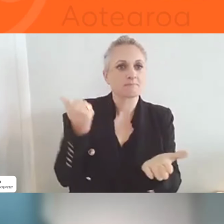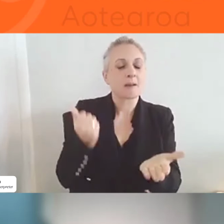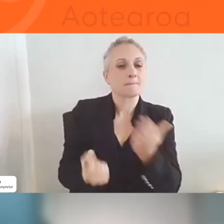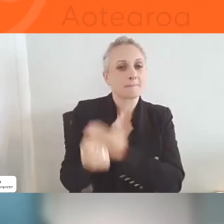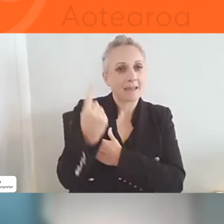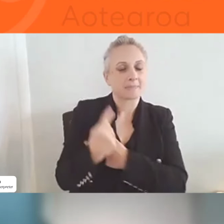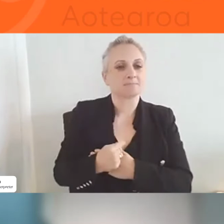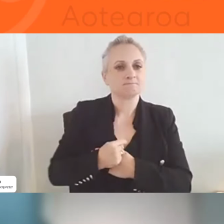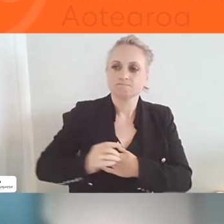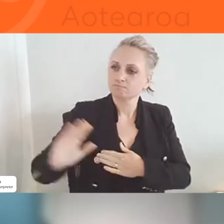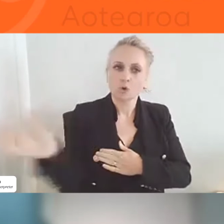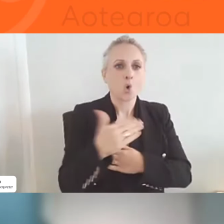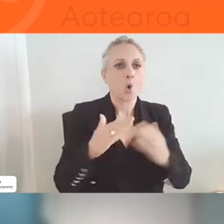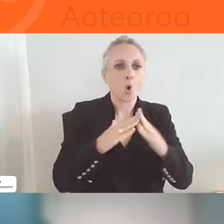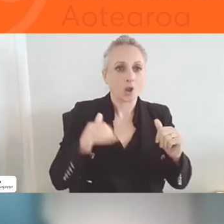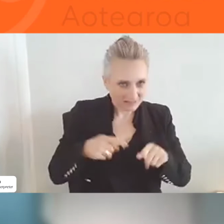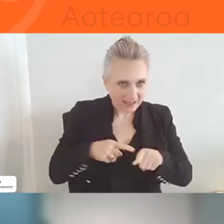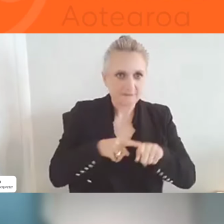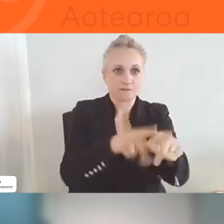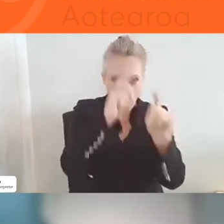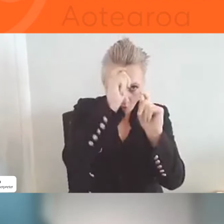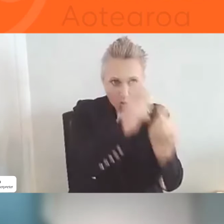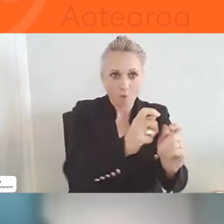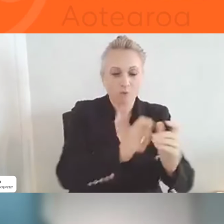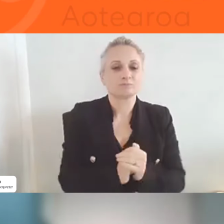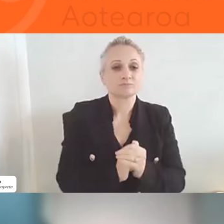upgraded to those healthy home standards. The same could happen